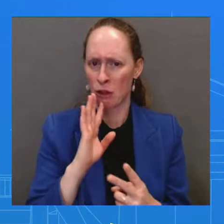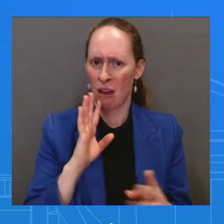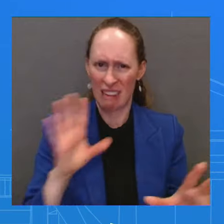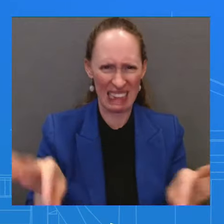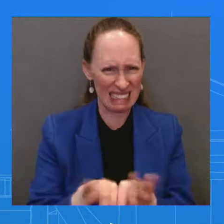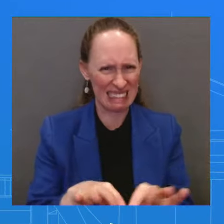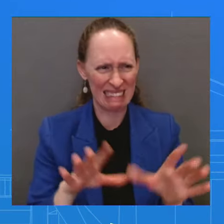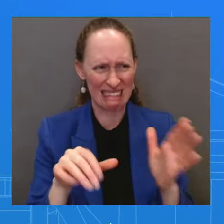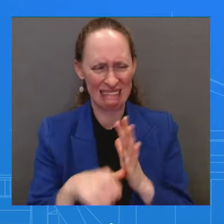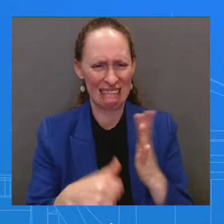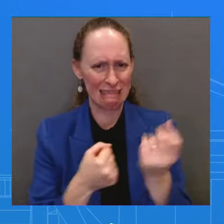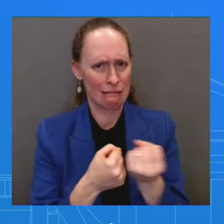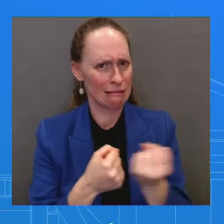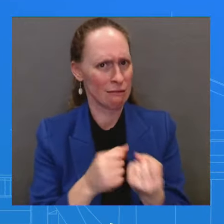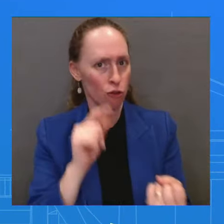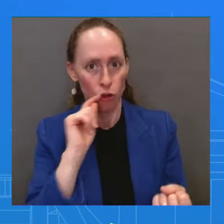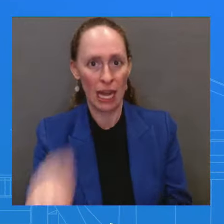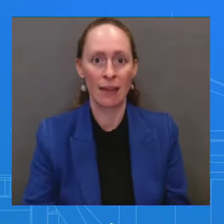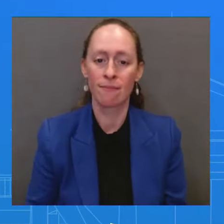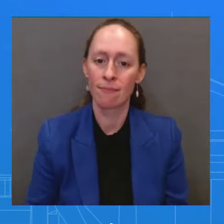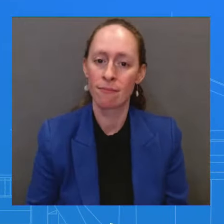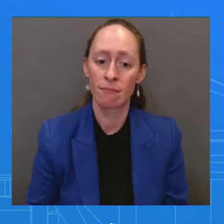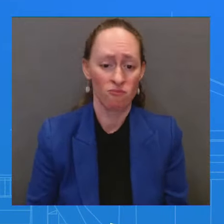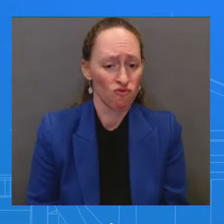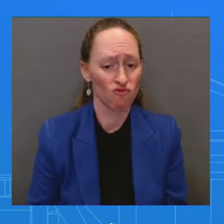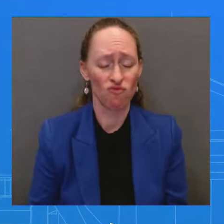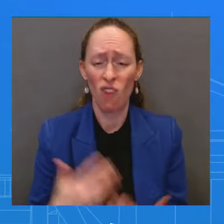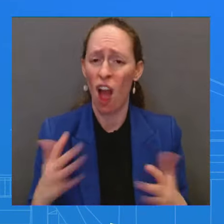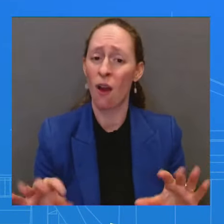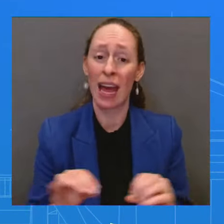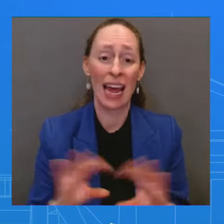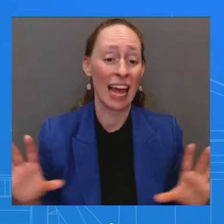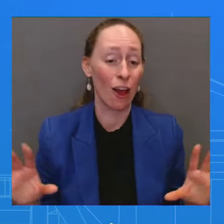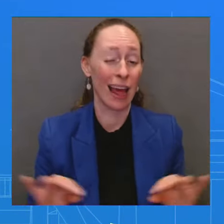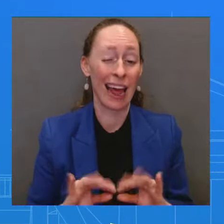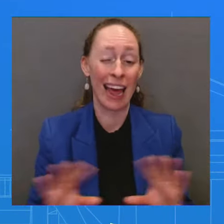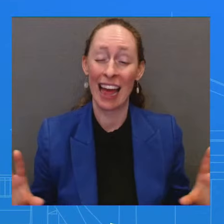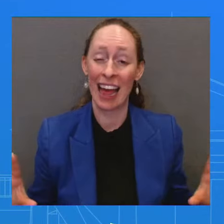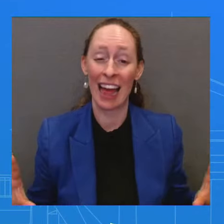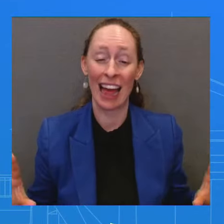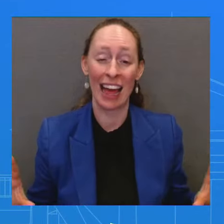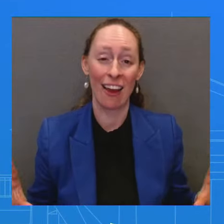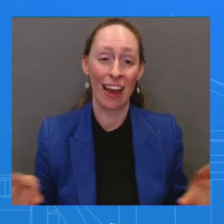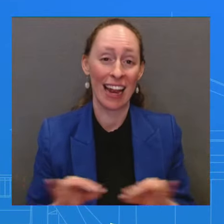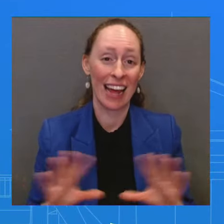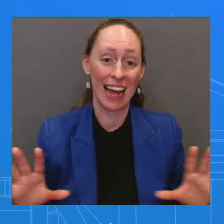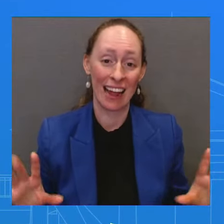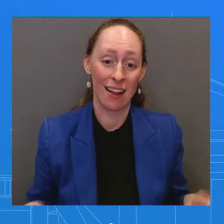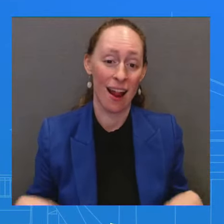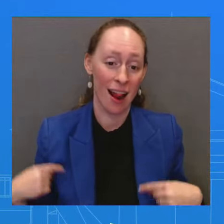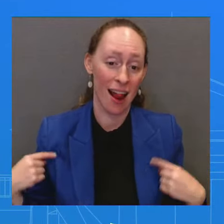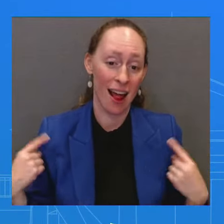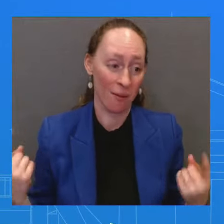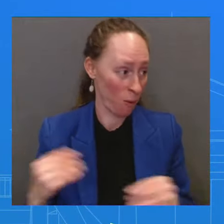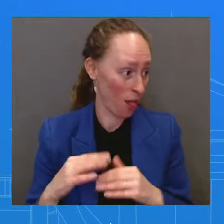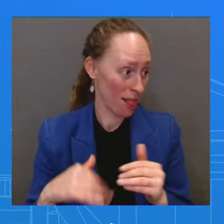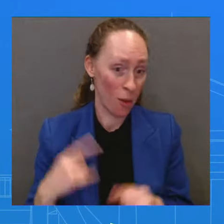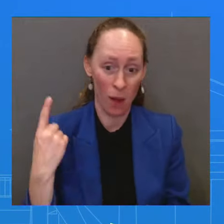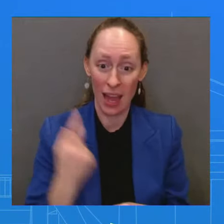We've always made that clear over the past -- how many? more than a year now that this ongoing, you know,